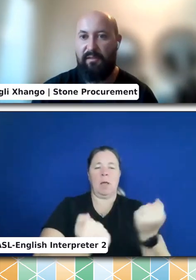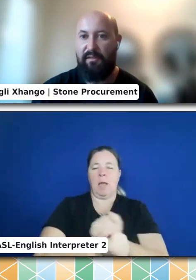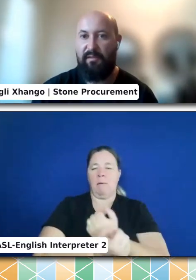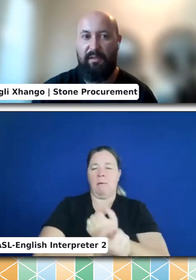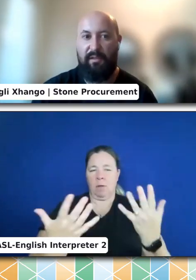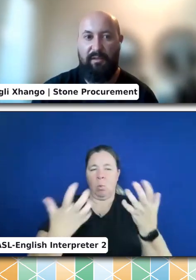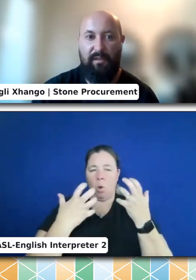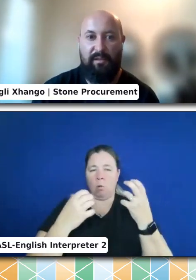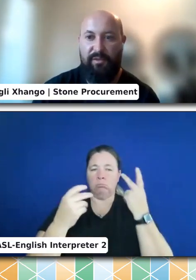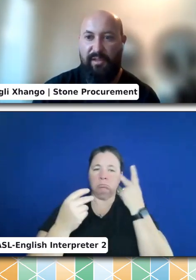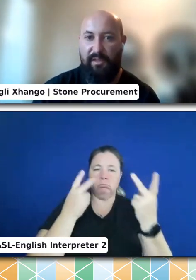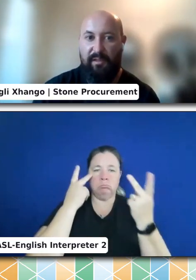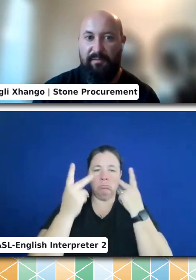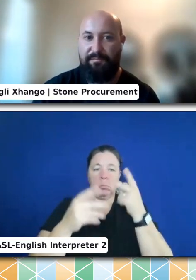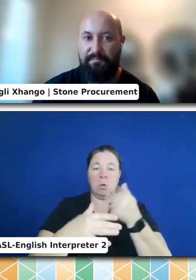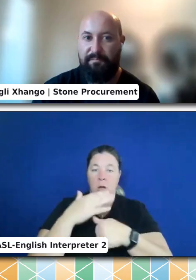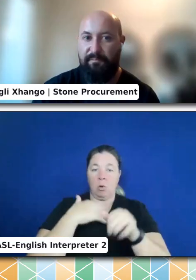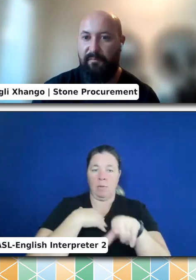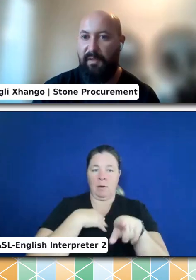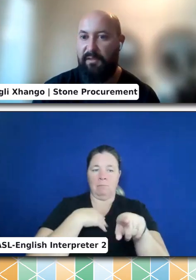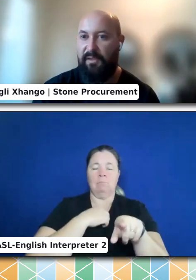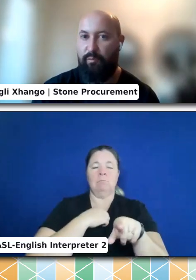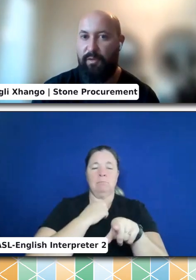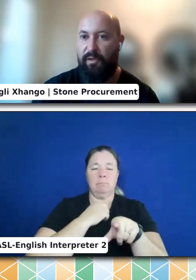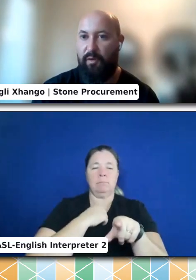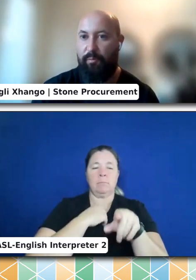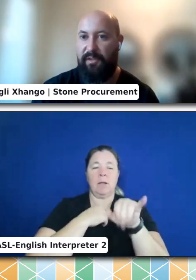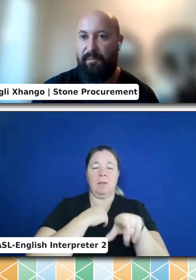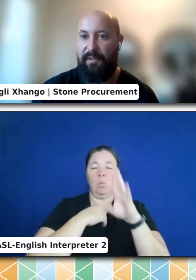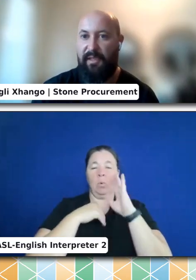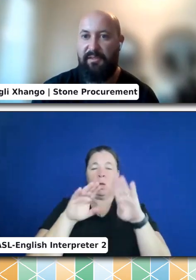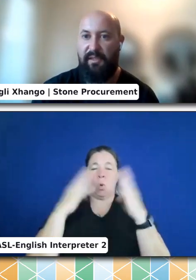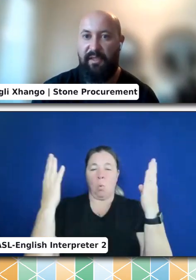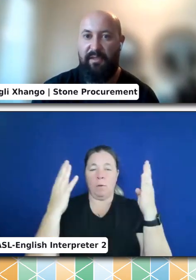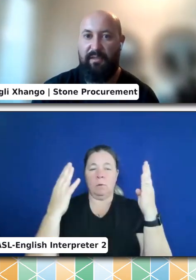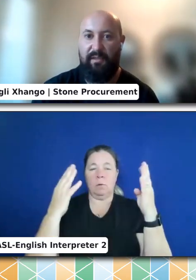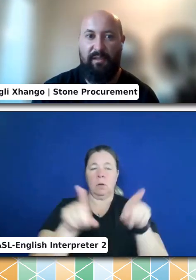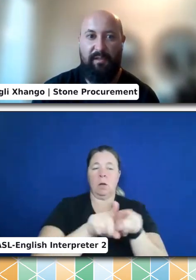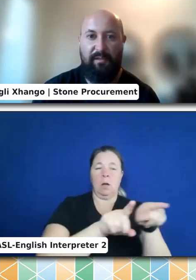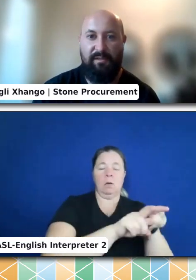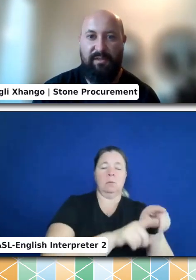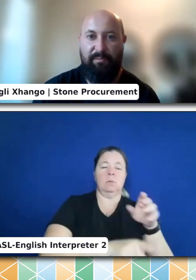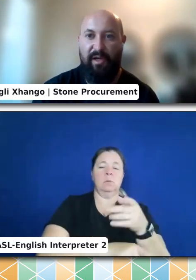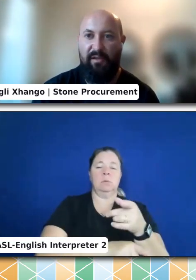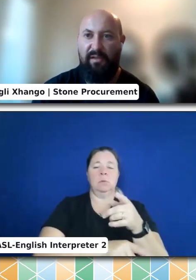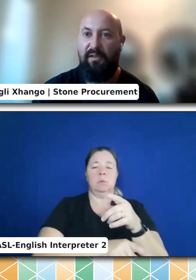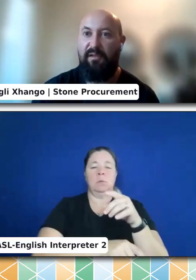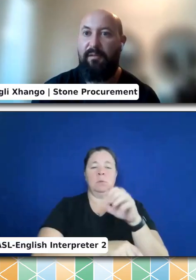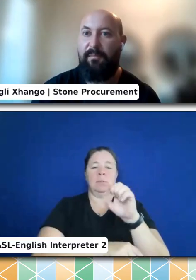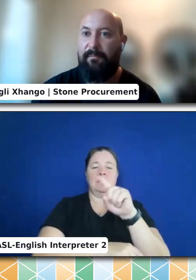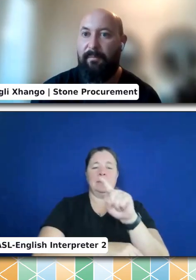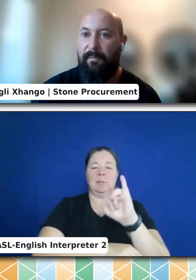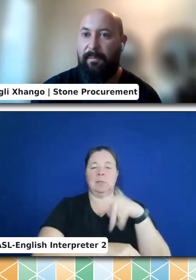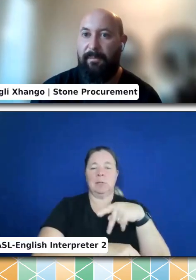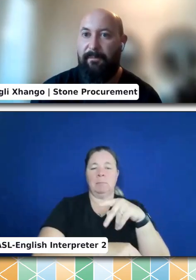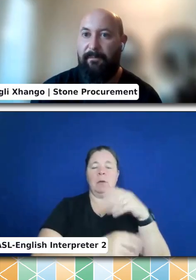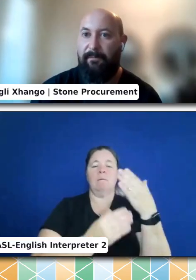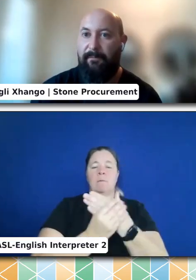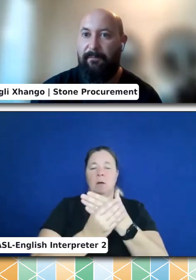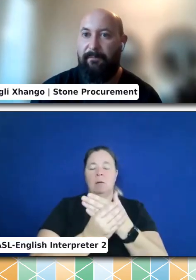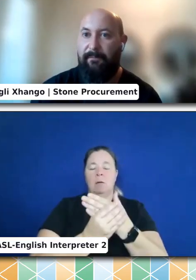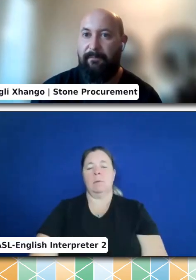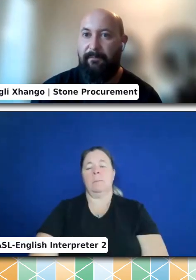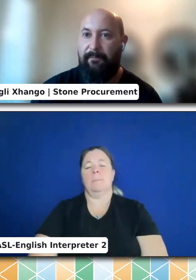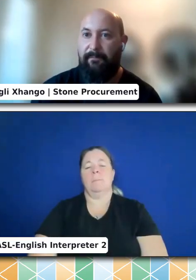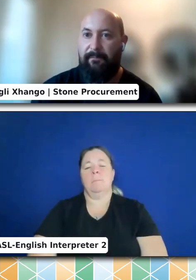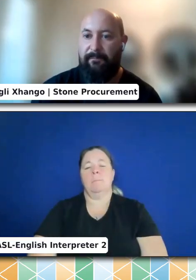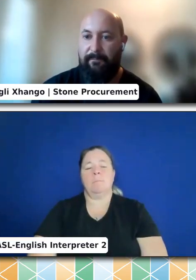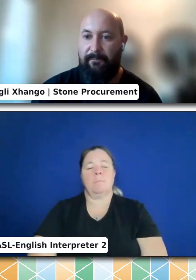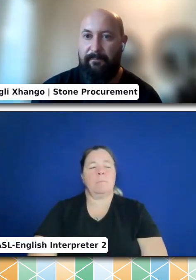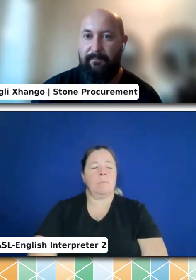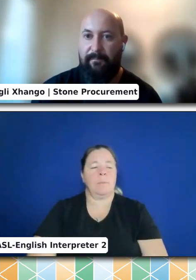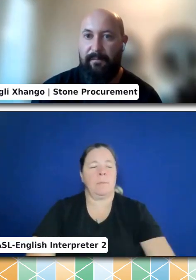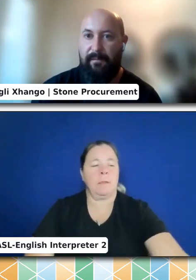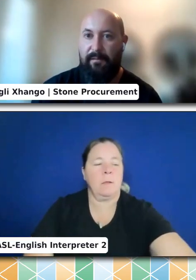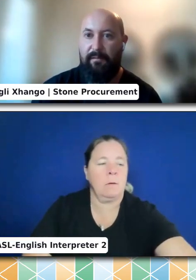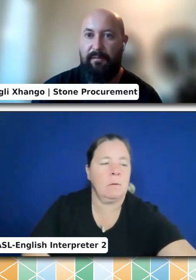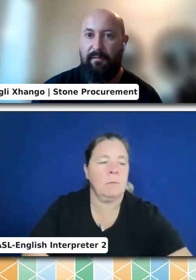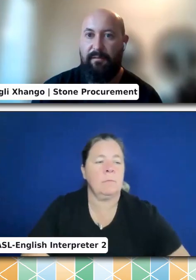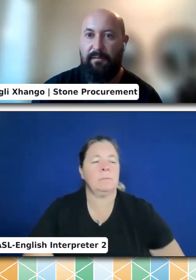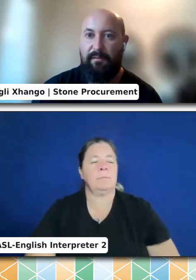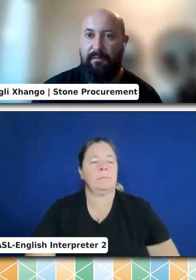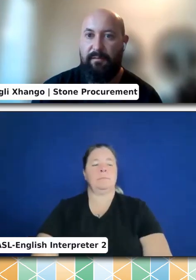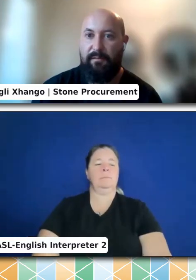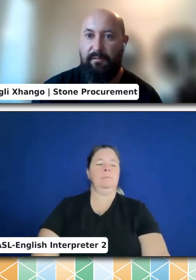Uh, underneath. This will open it up as a, uh, zip file.